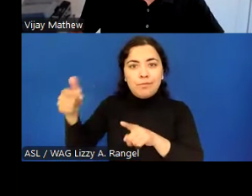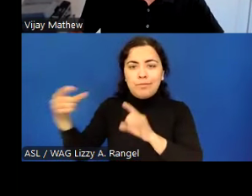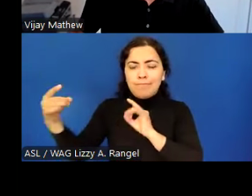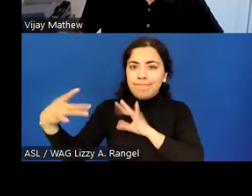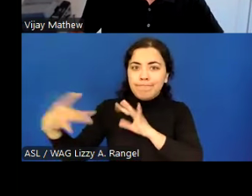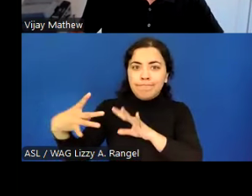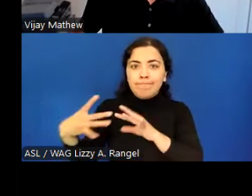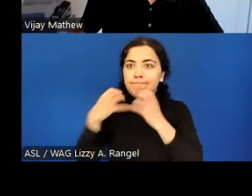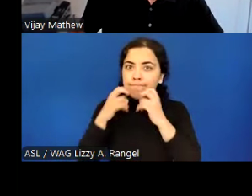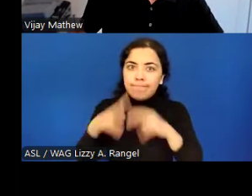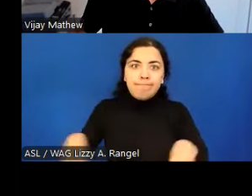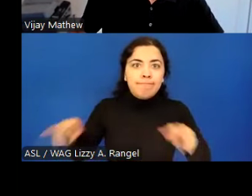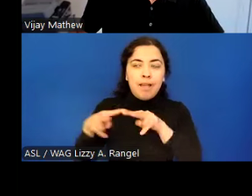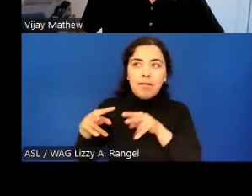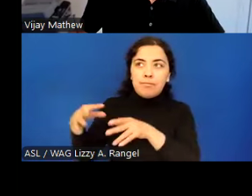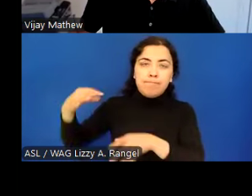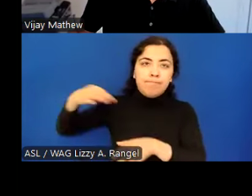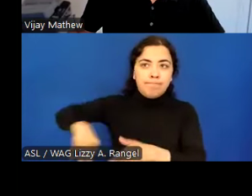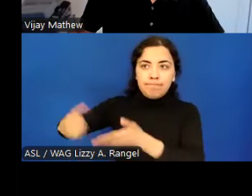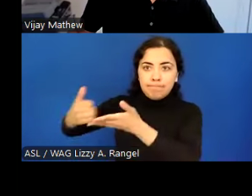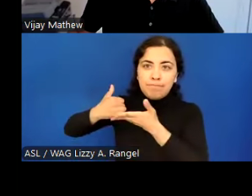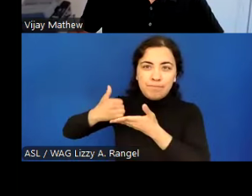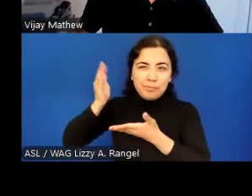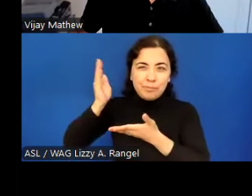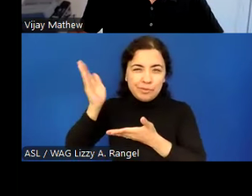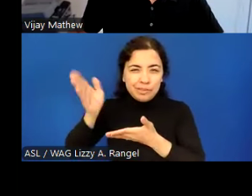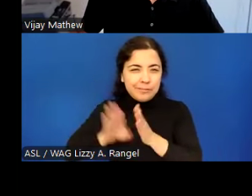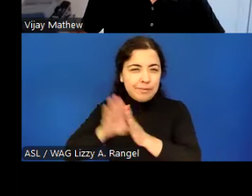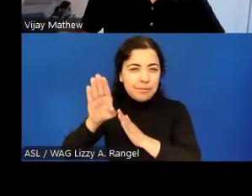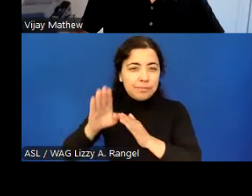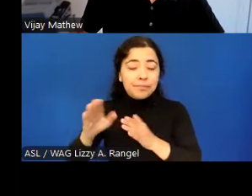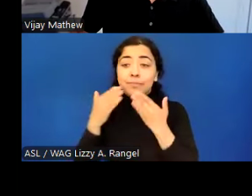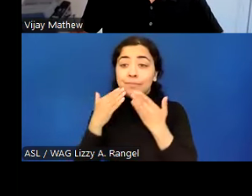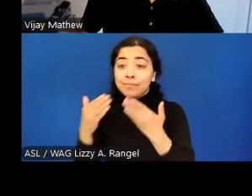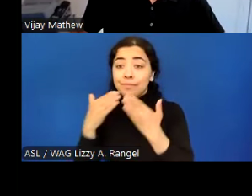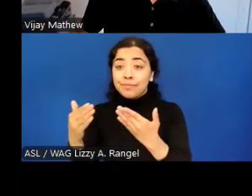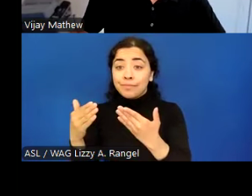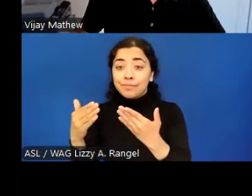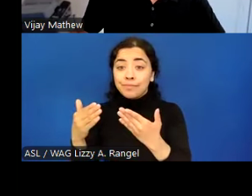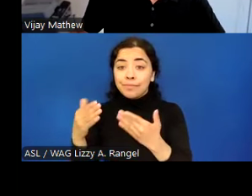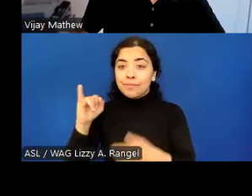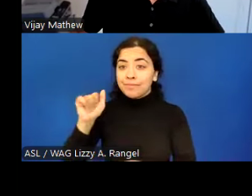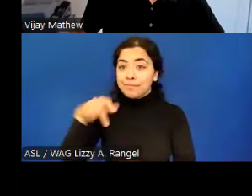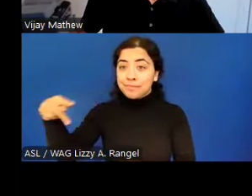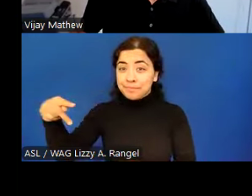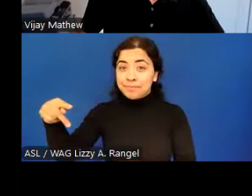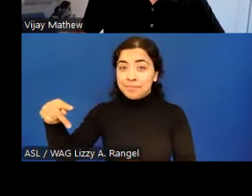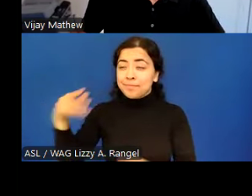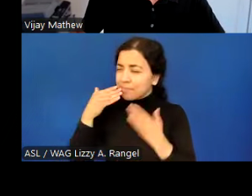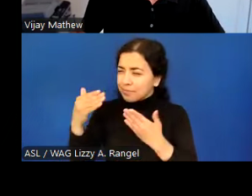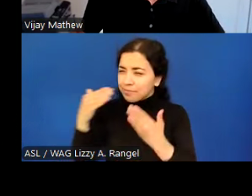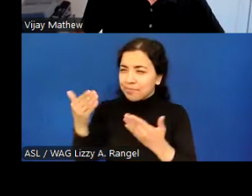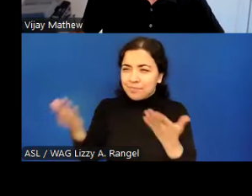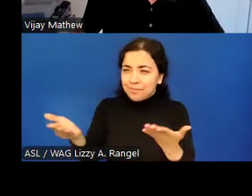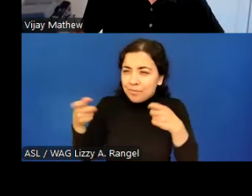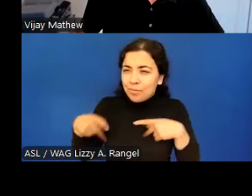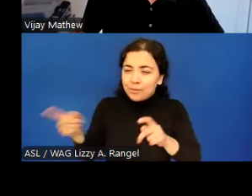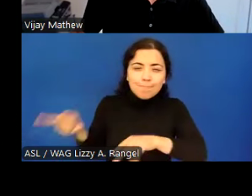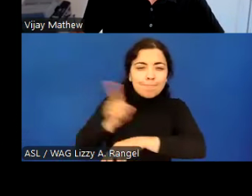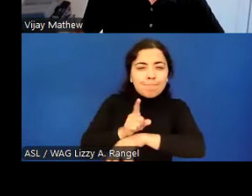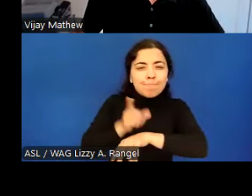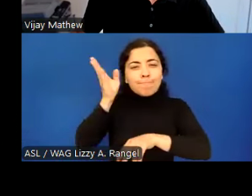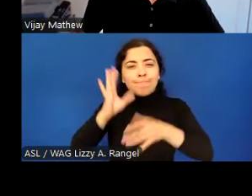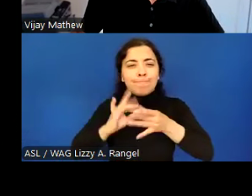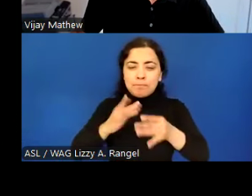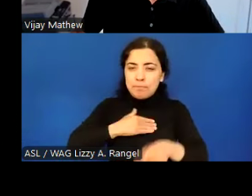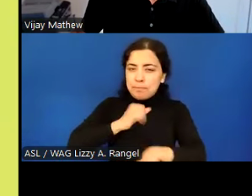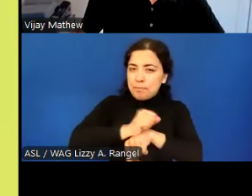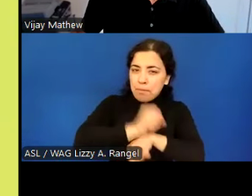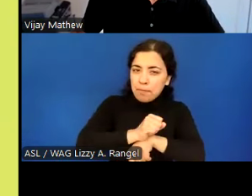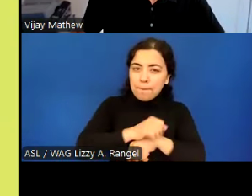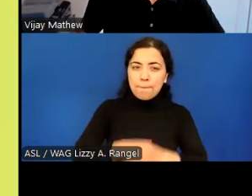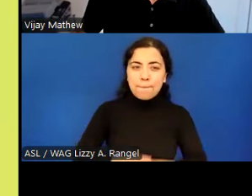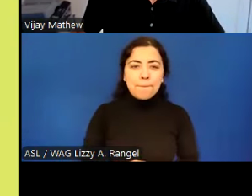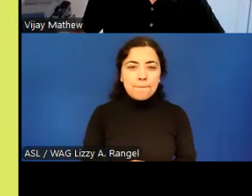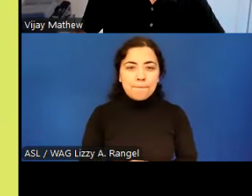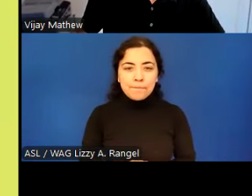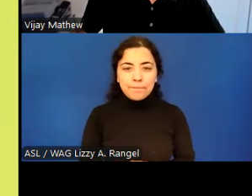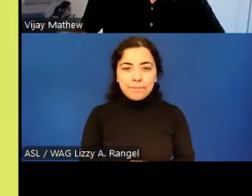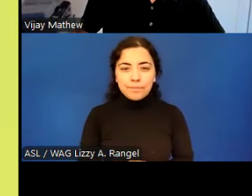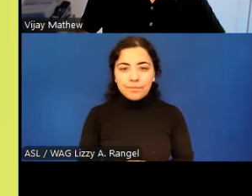this presentation. And I would like to thank IAAP for the opportunity to share this work.